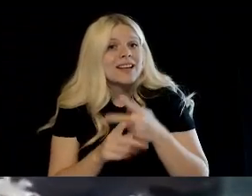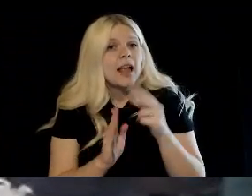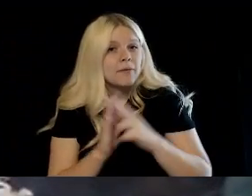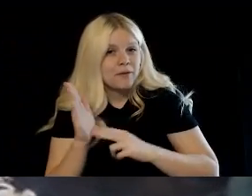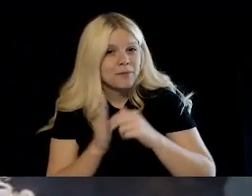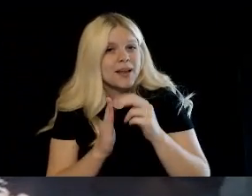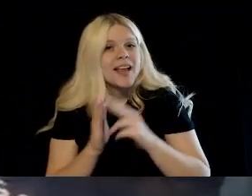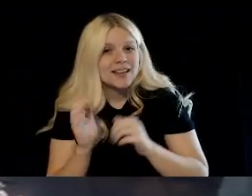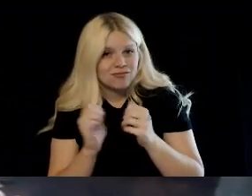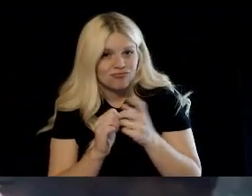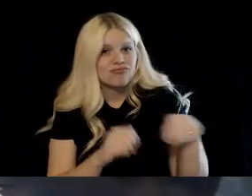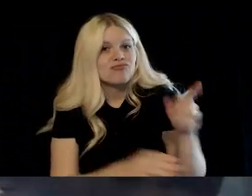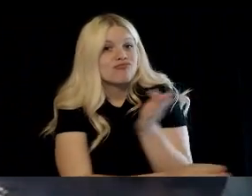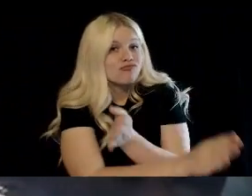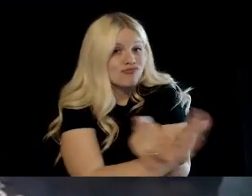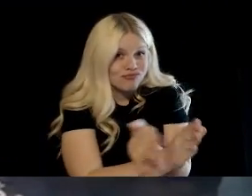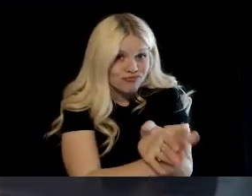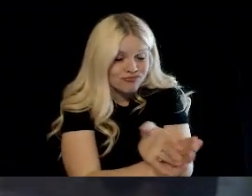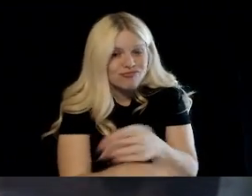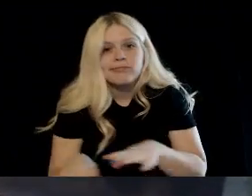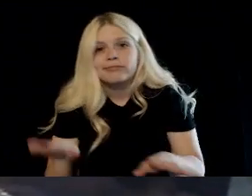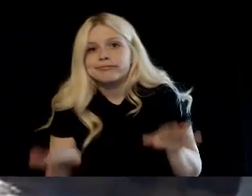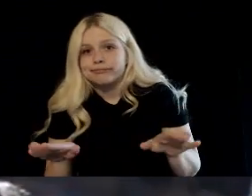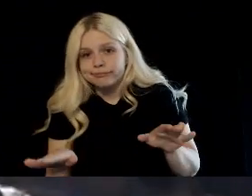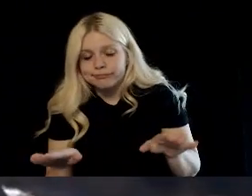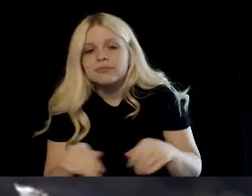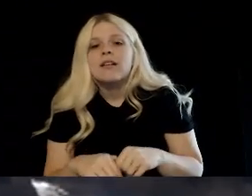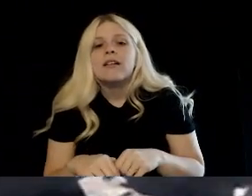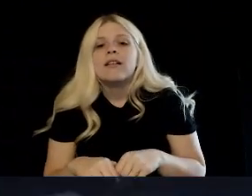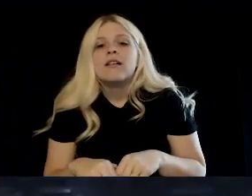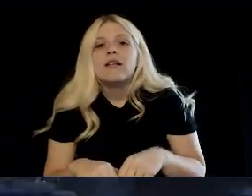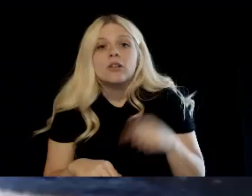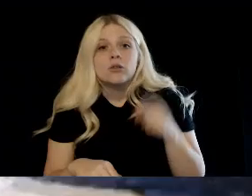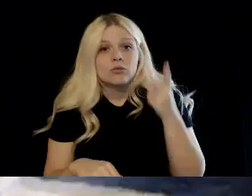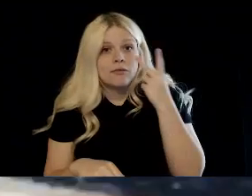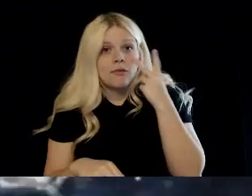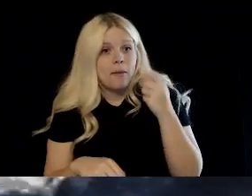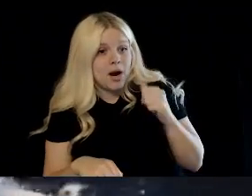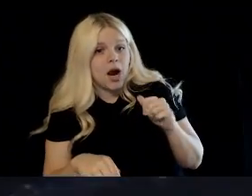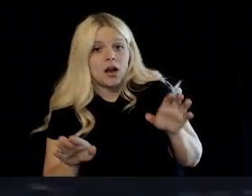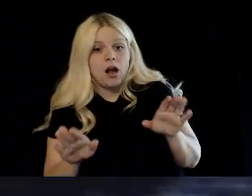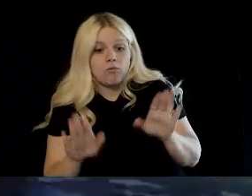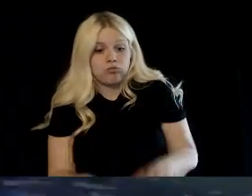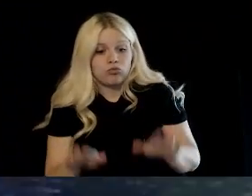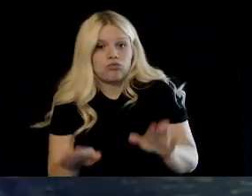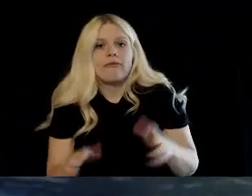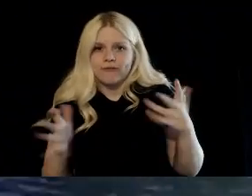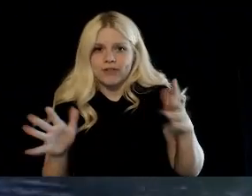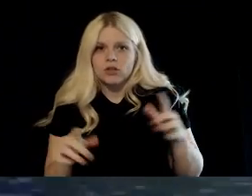flipper print but they also actually paint and so again we're gonna watch how they do that. Hi, beauty!